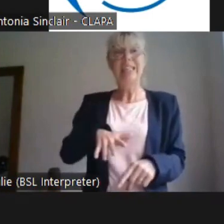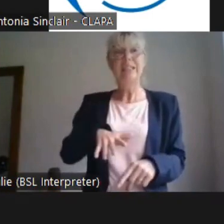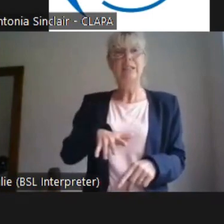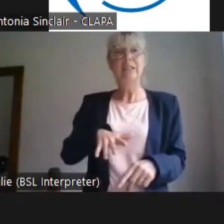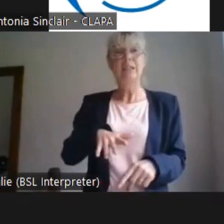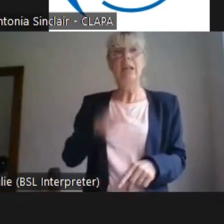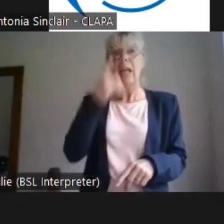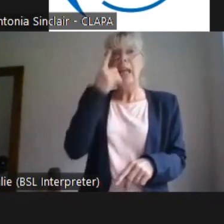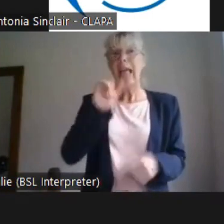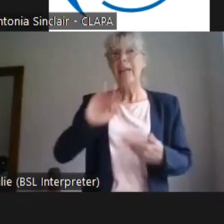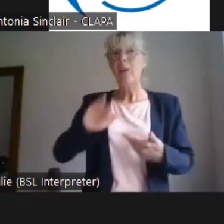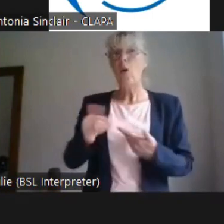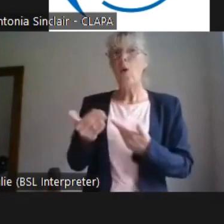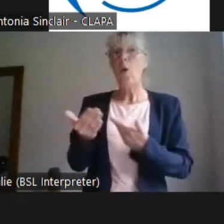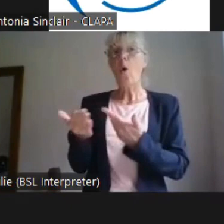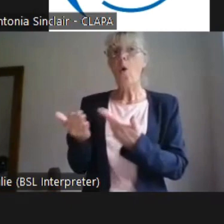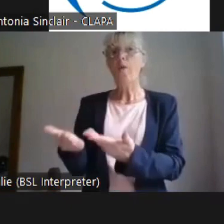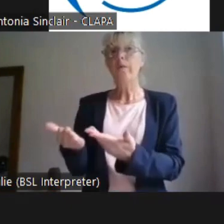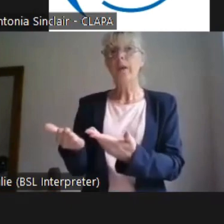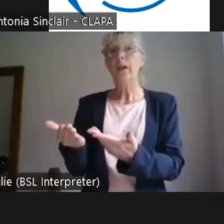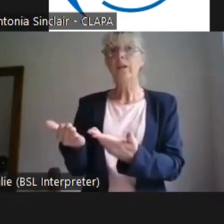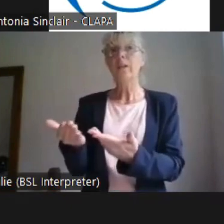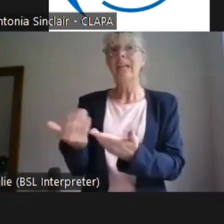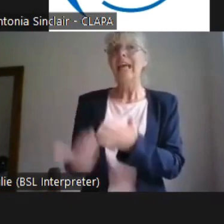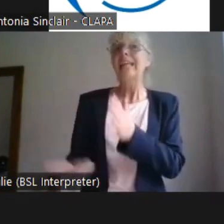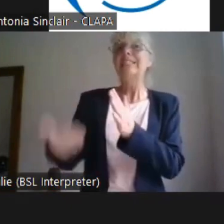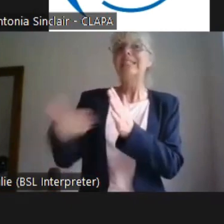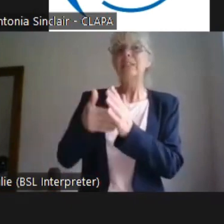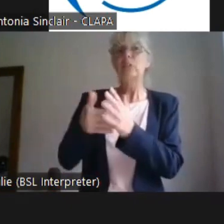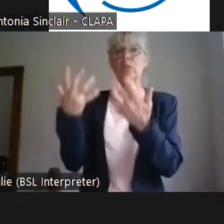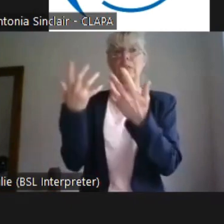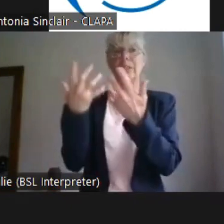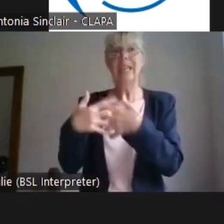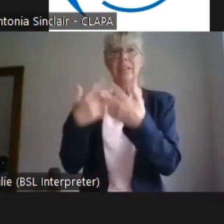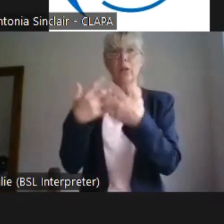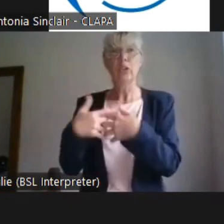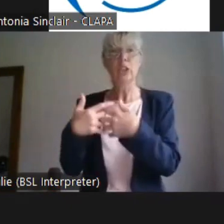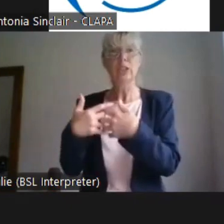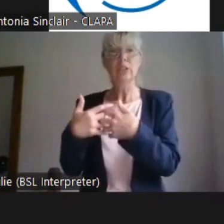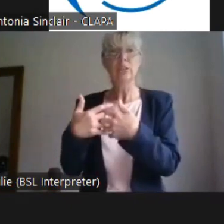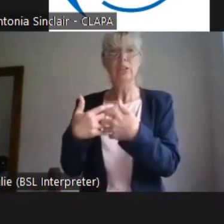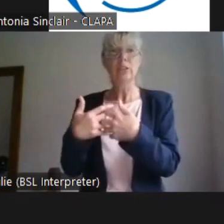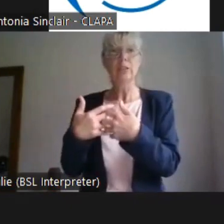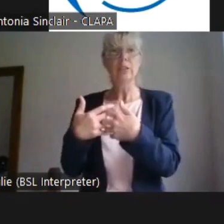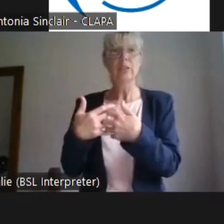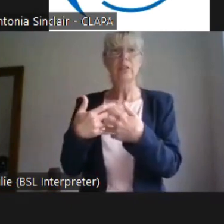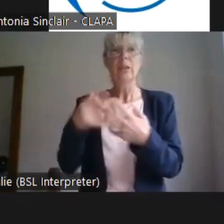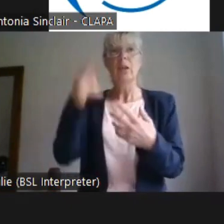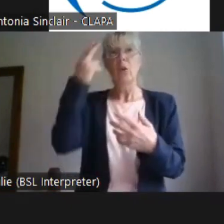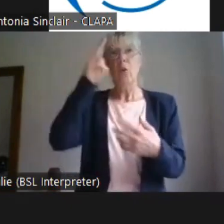discuss with you some additional technology and so there are things um called radio AIDS so the